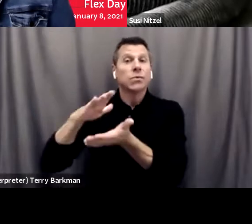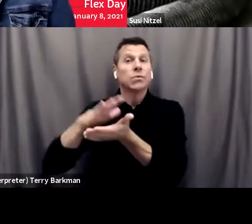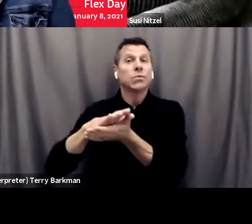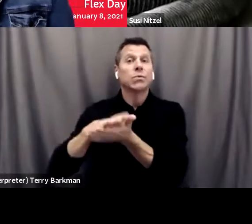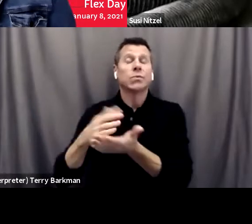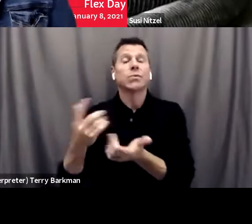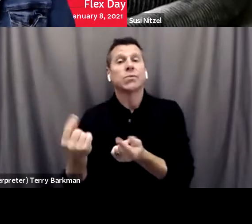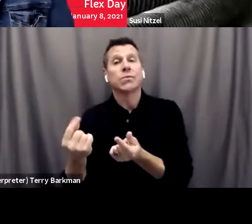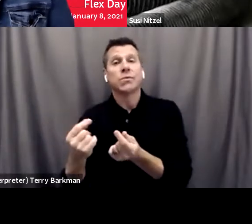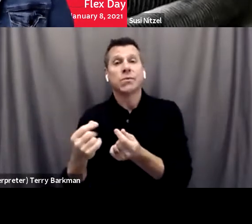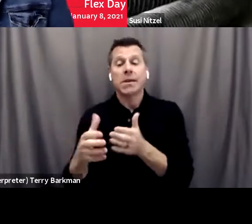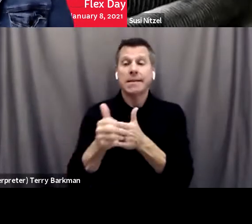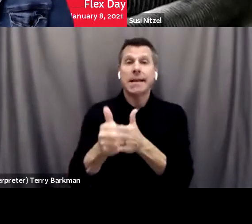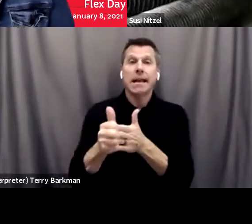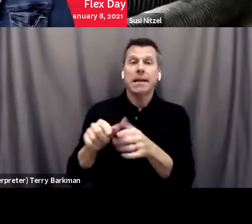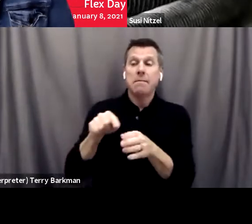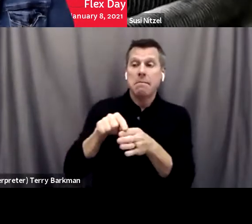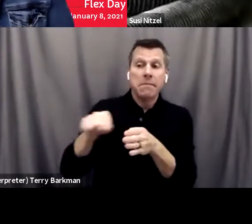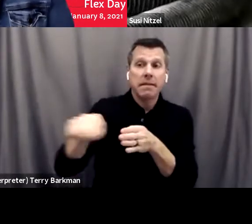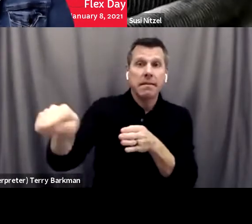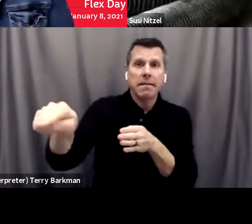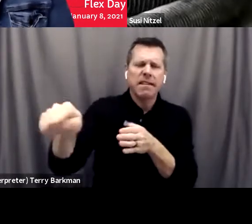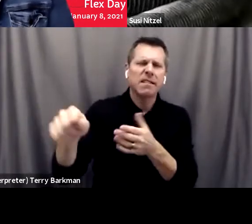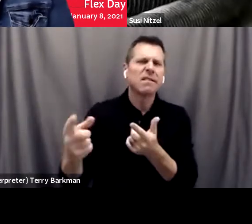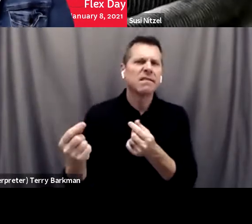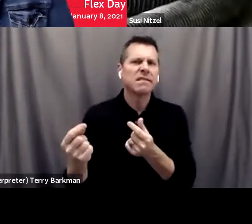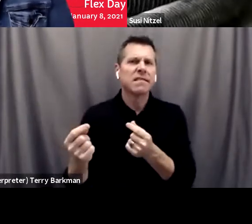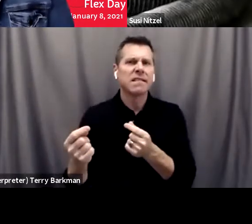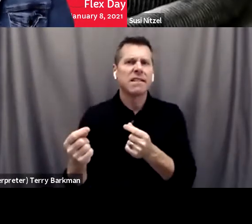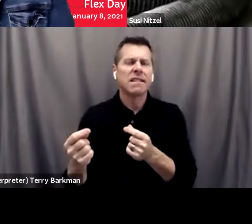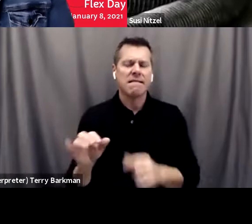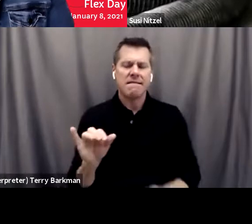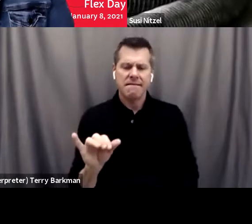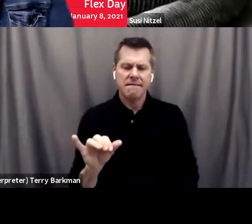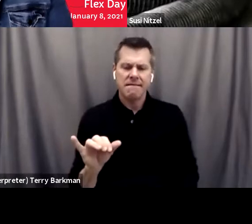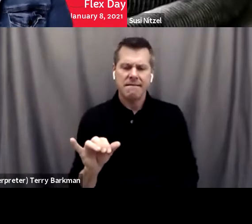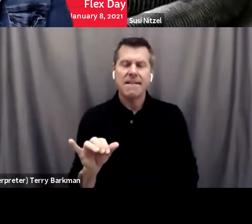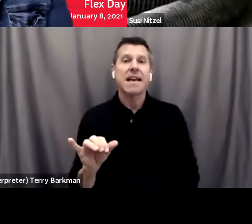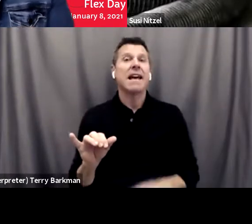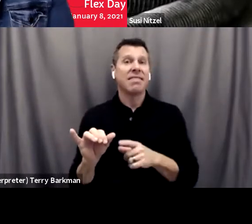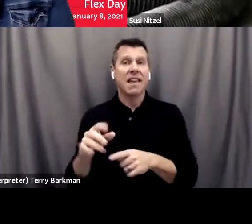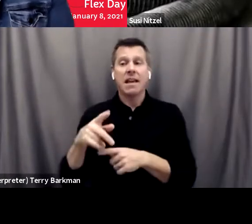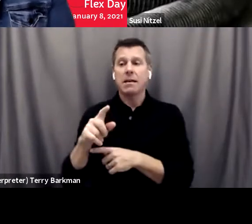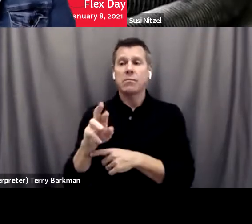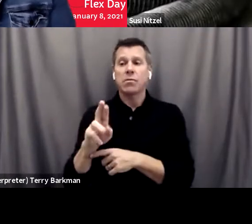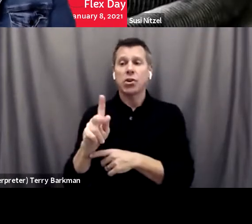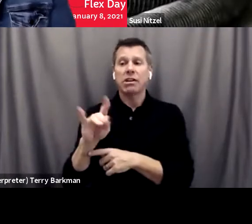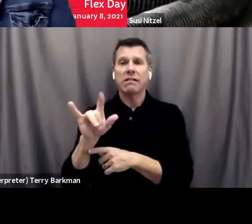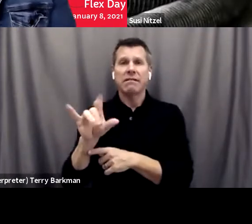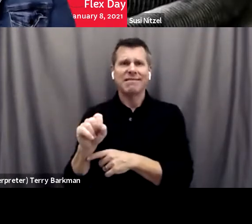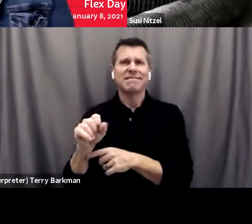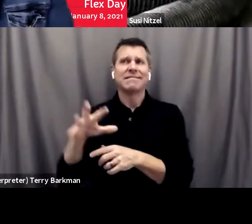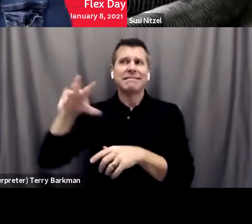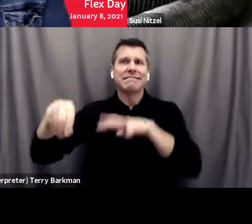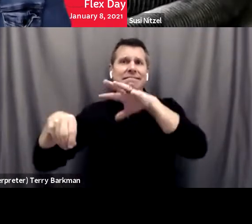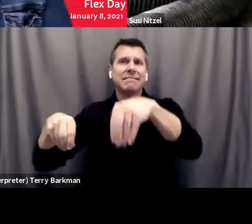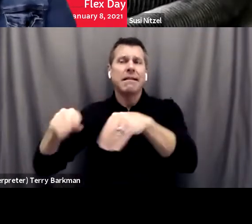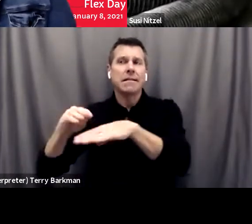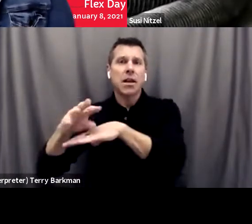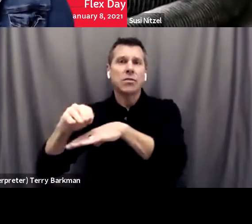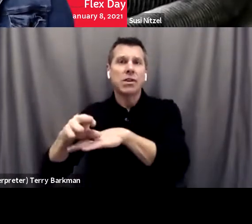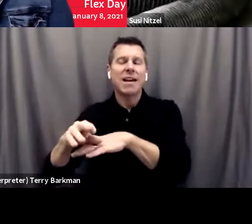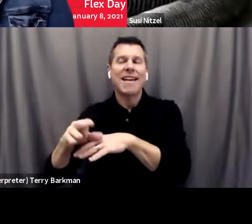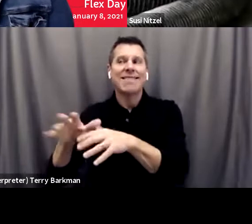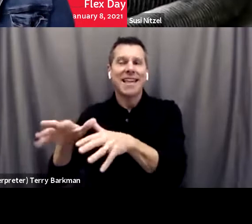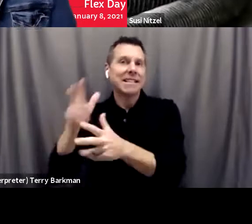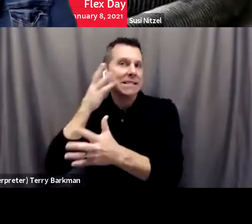Guided Pathways is really looked at what we did in in Perkins and as counselors and try to, to share that across the campus by